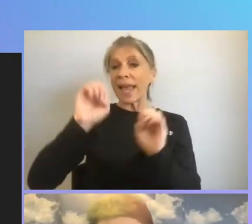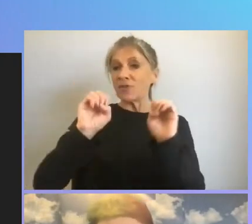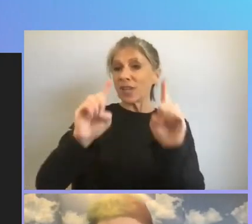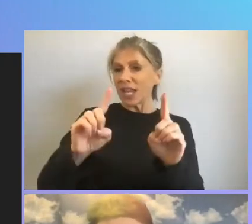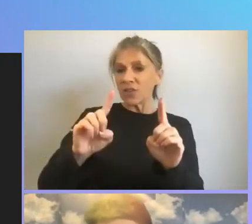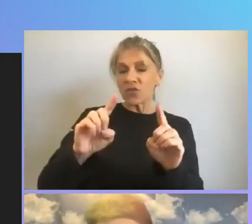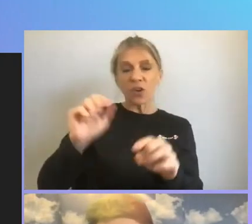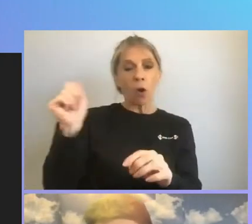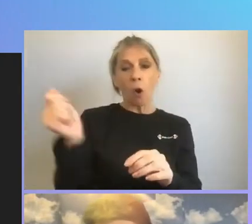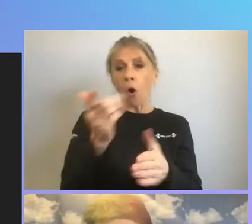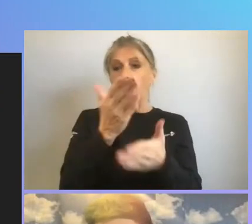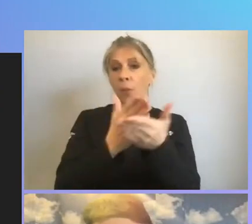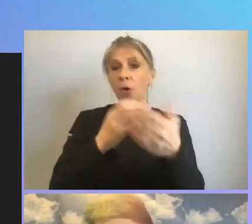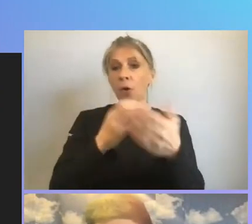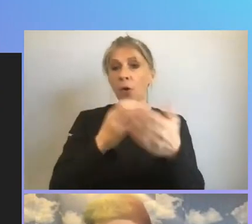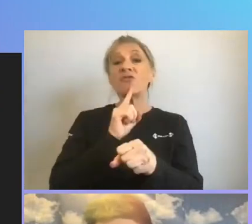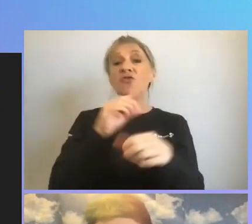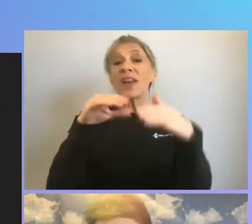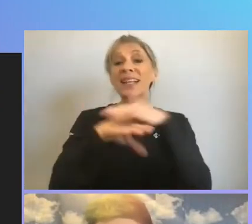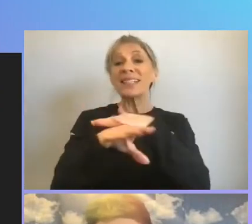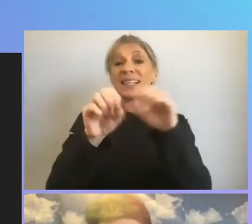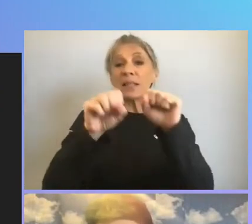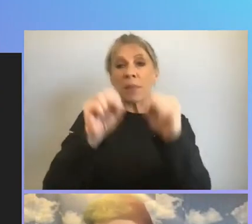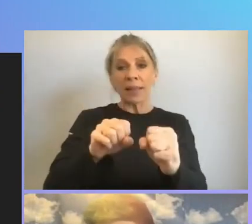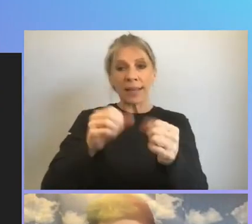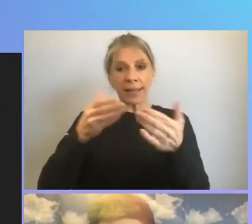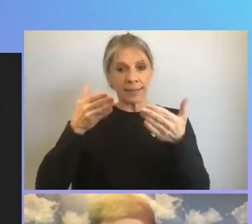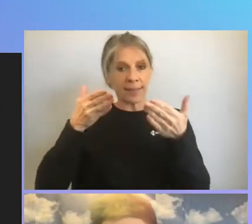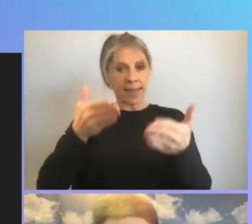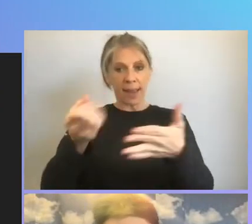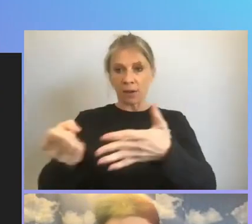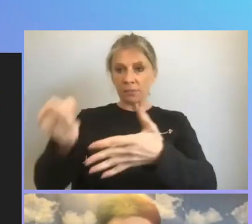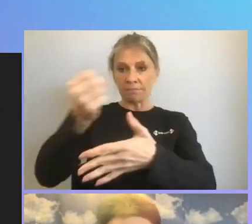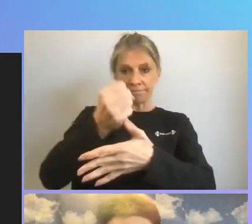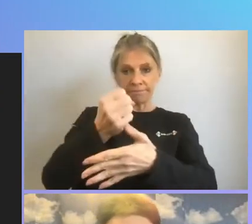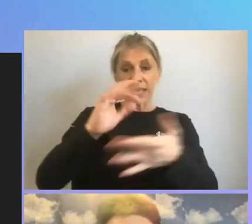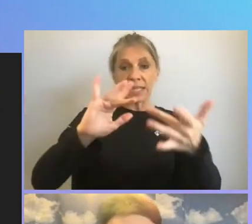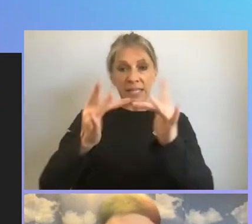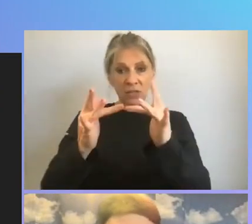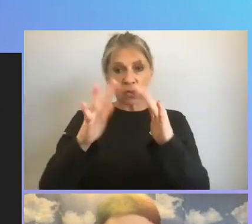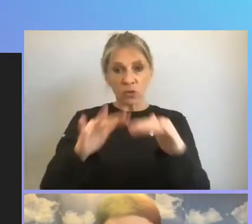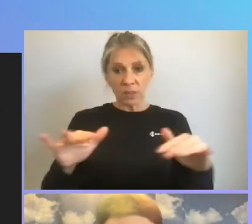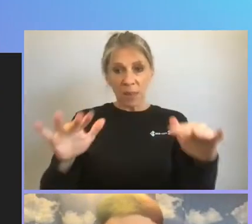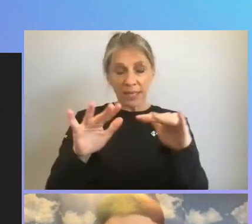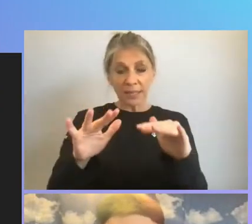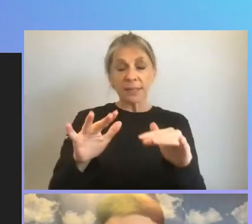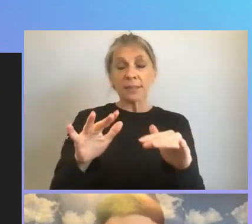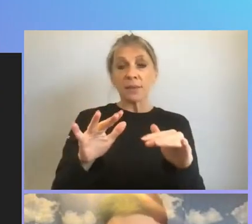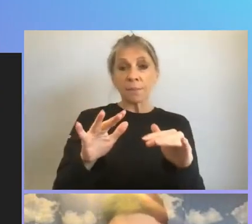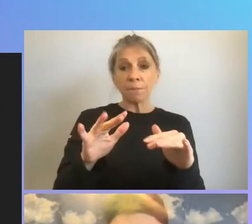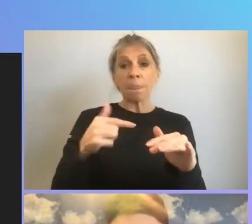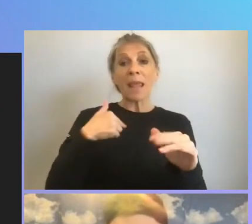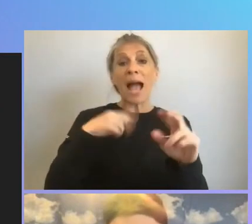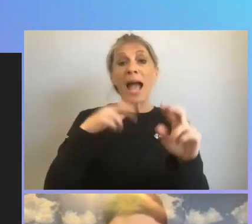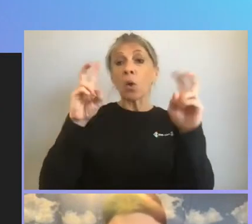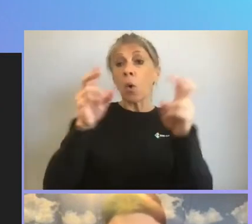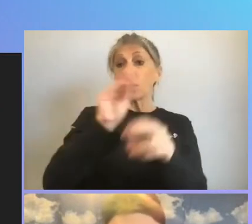accessibility is forefront in the digital space. Uh, we do